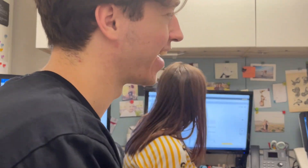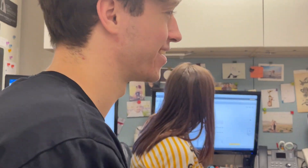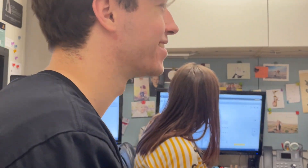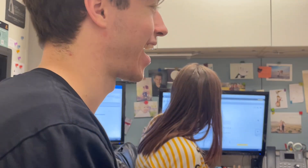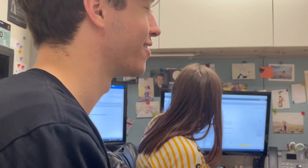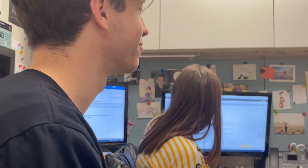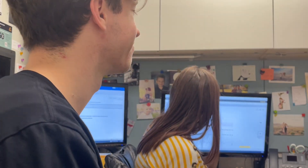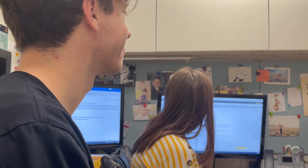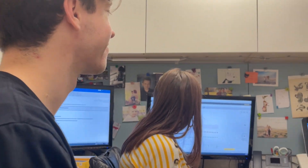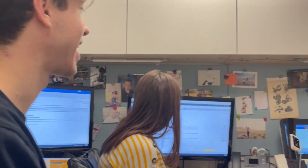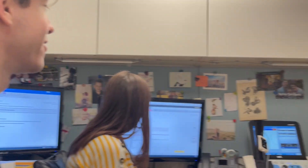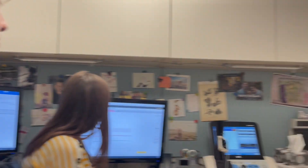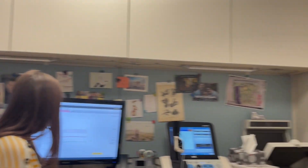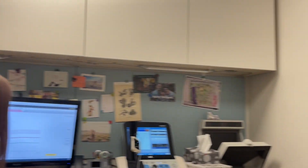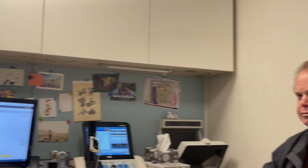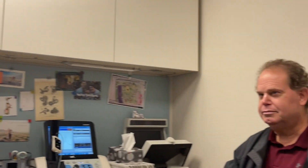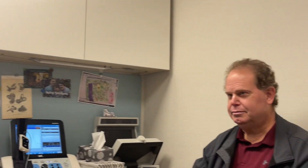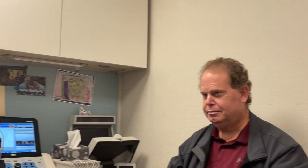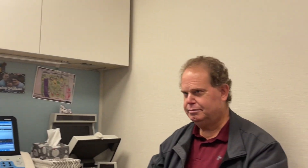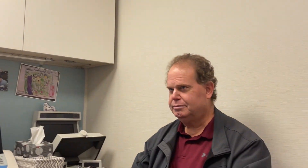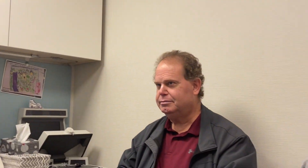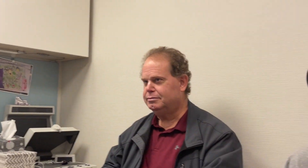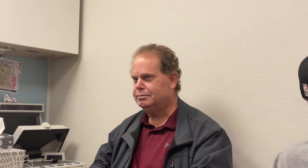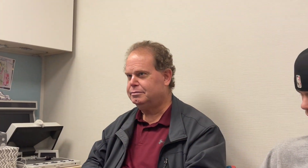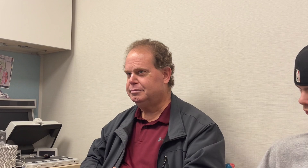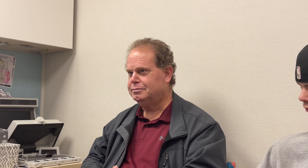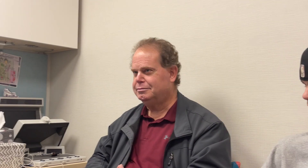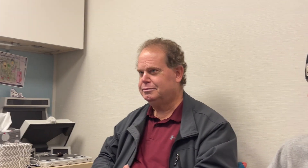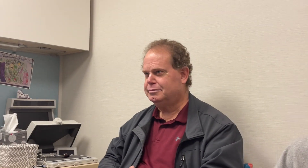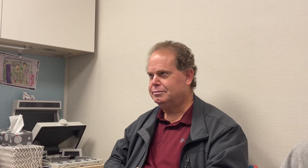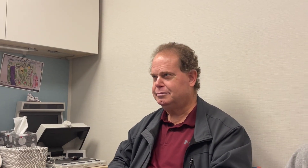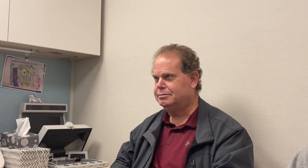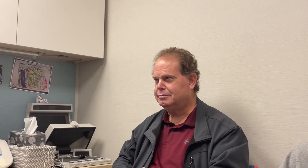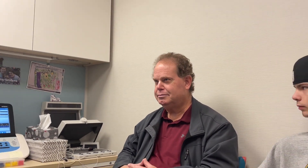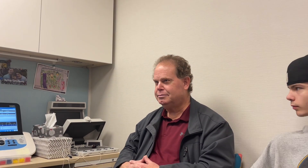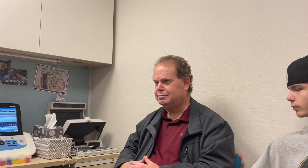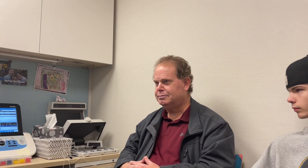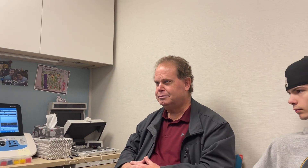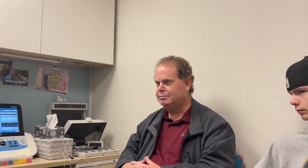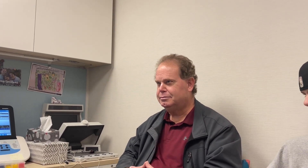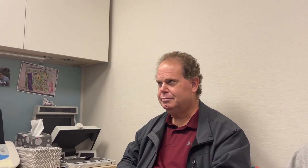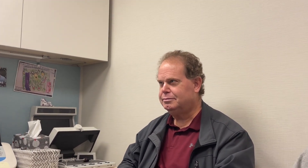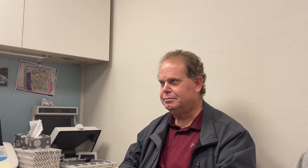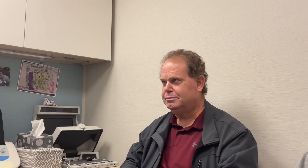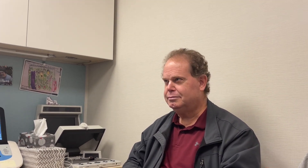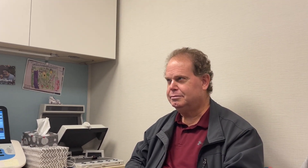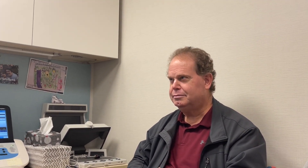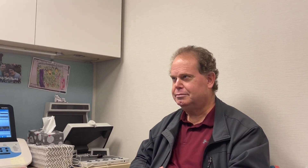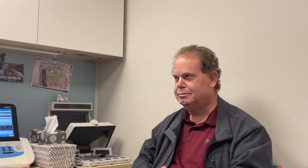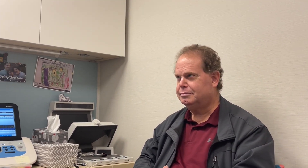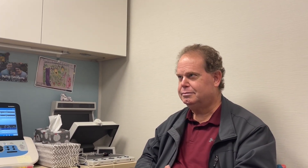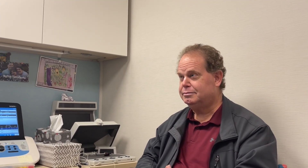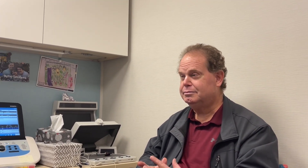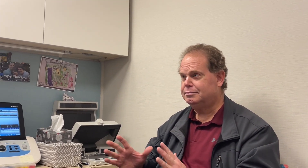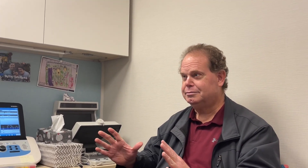going to keep going there's up another notch and one more this is kind of a slow process